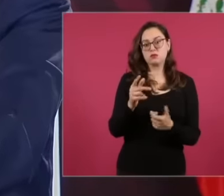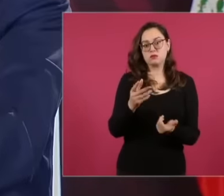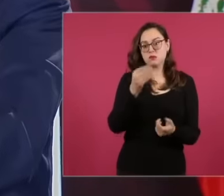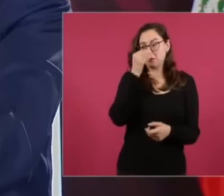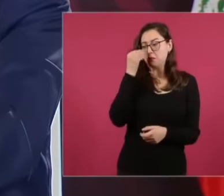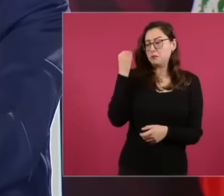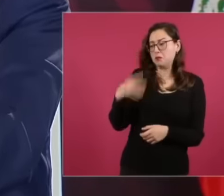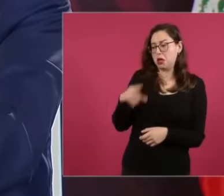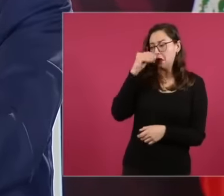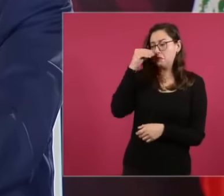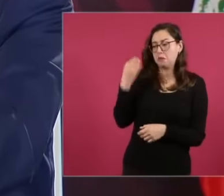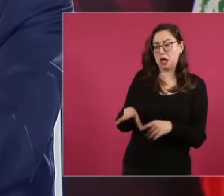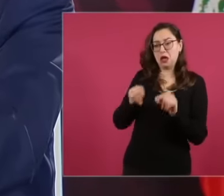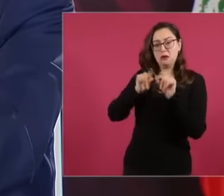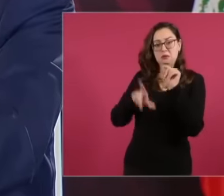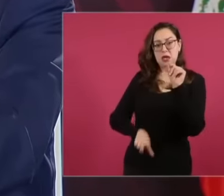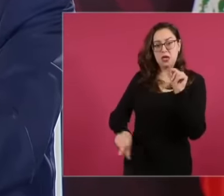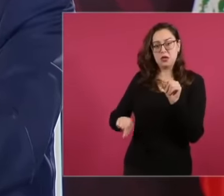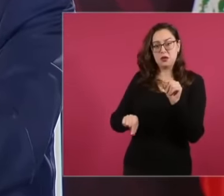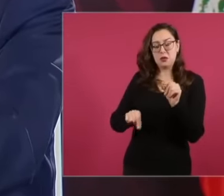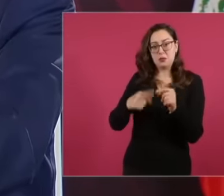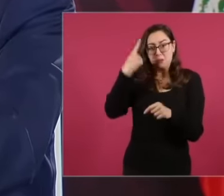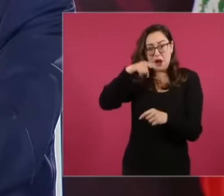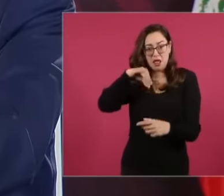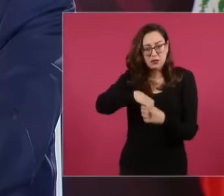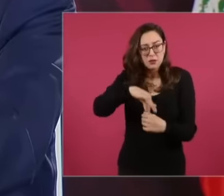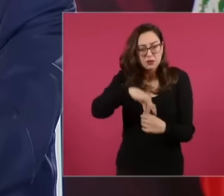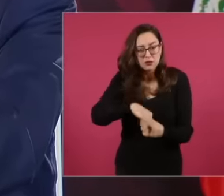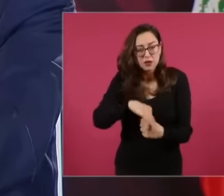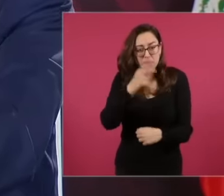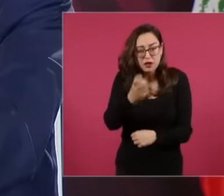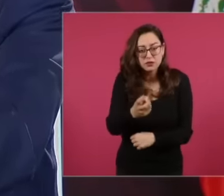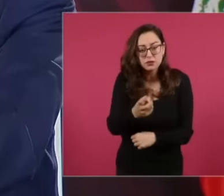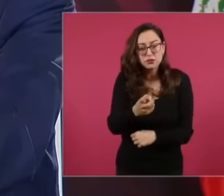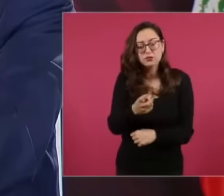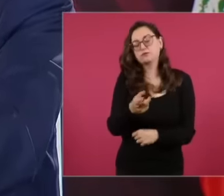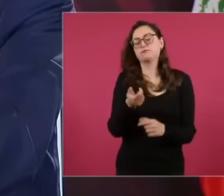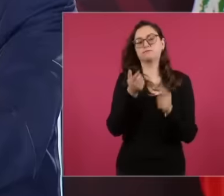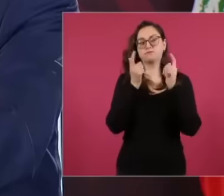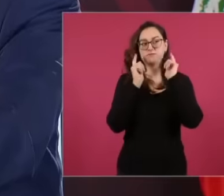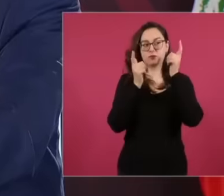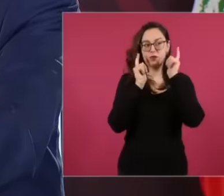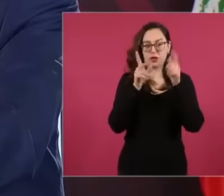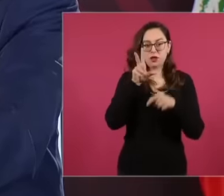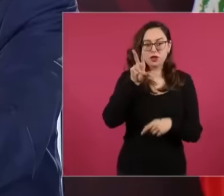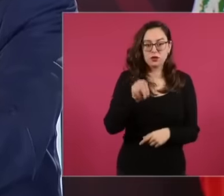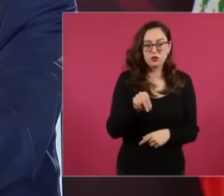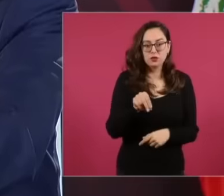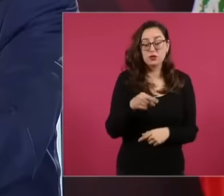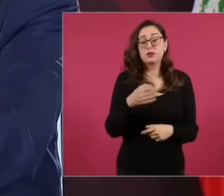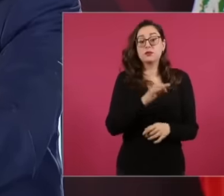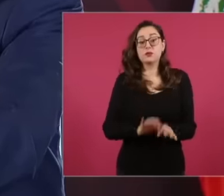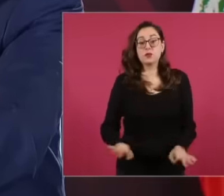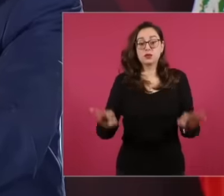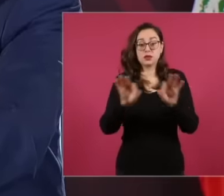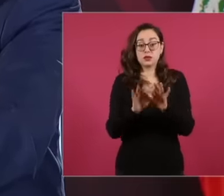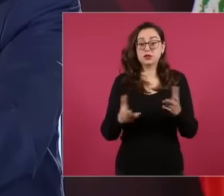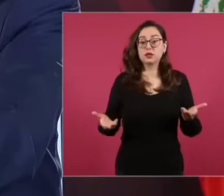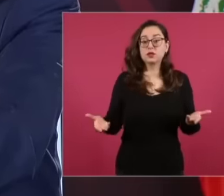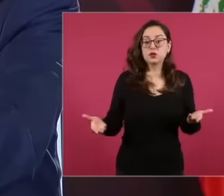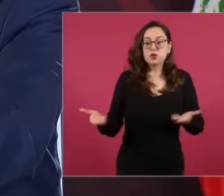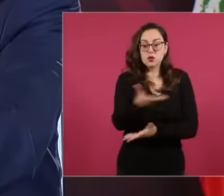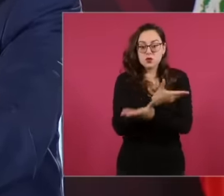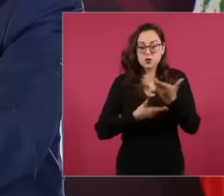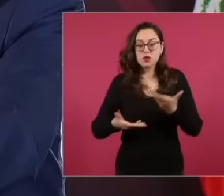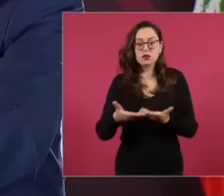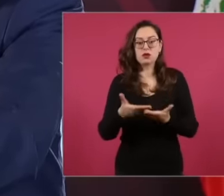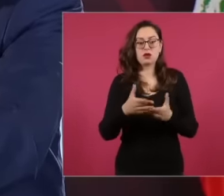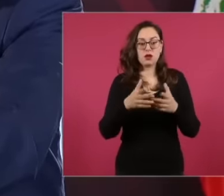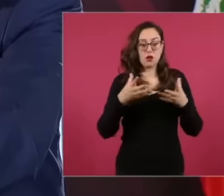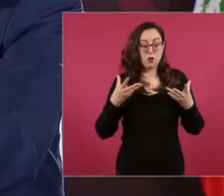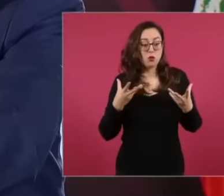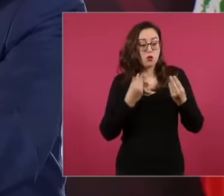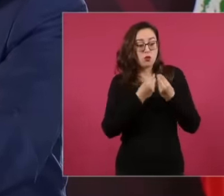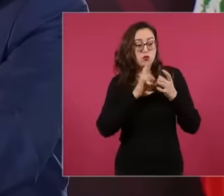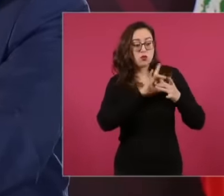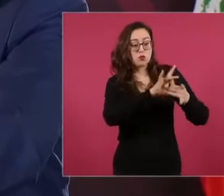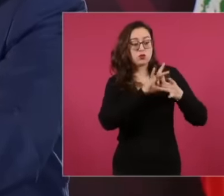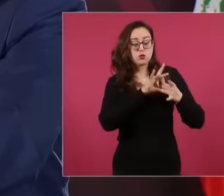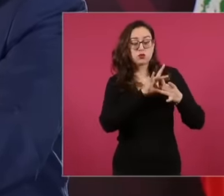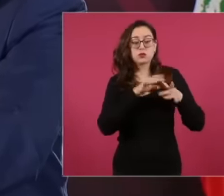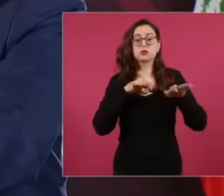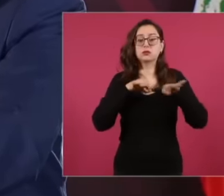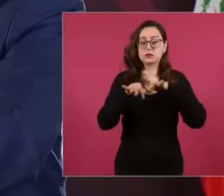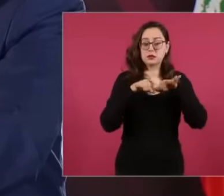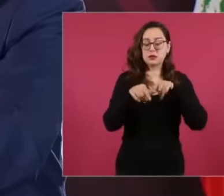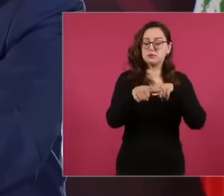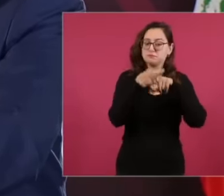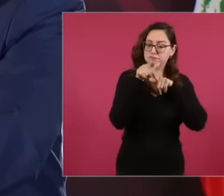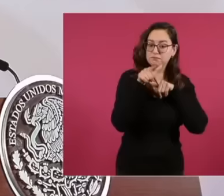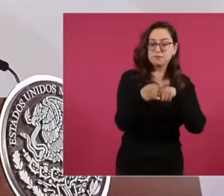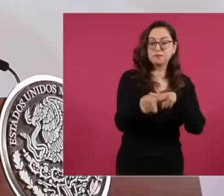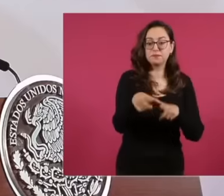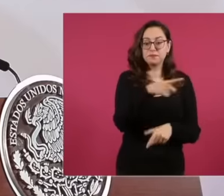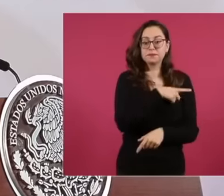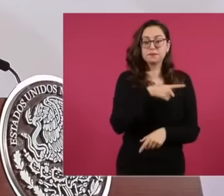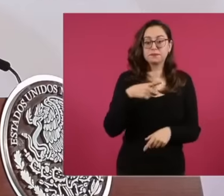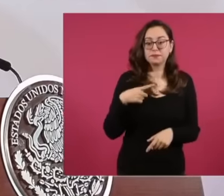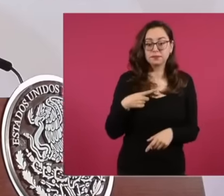us but we are going to continue cooperating working together but with